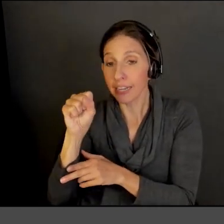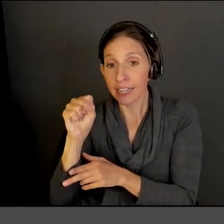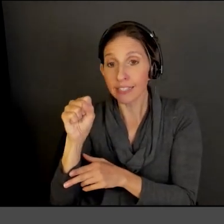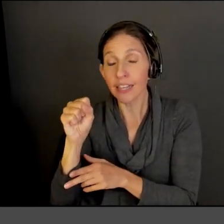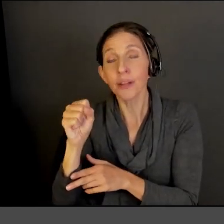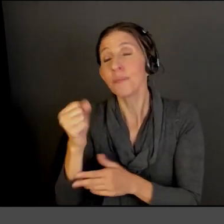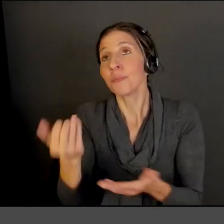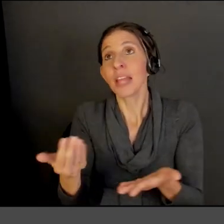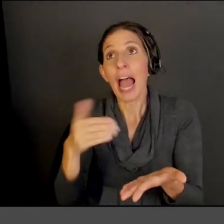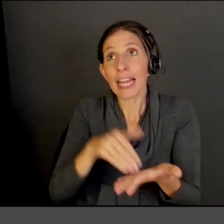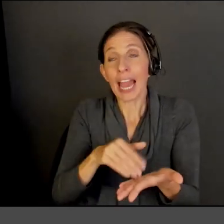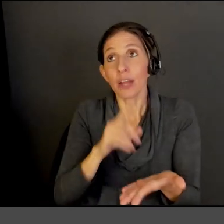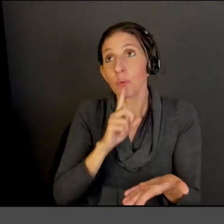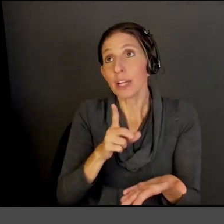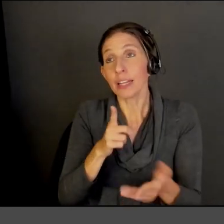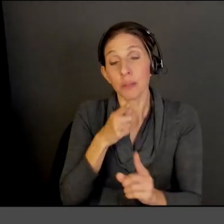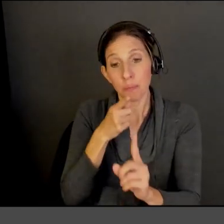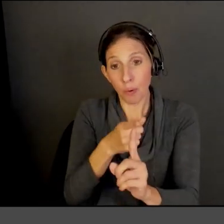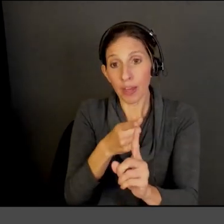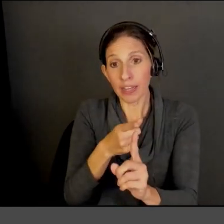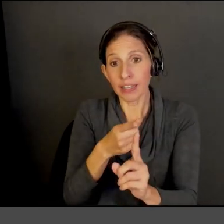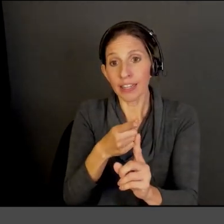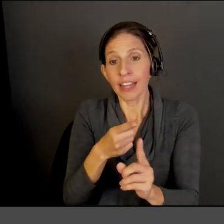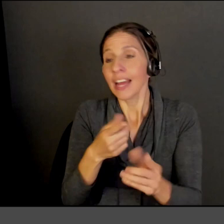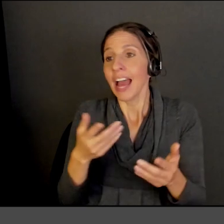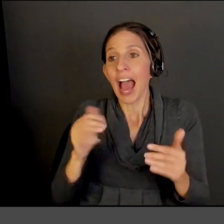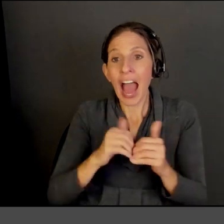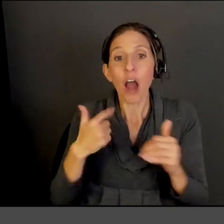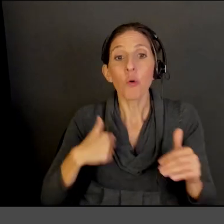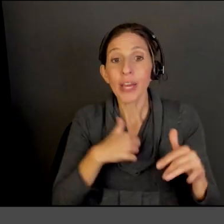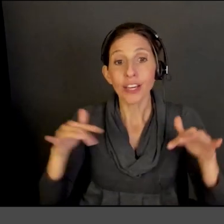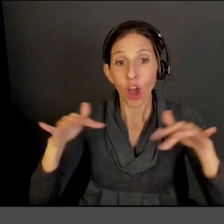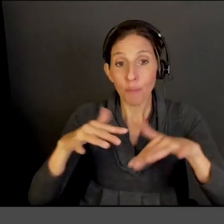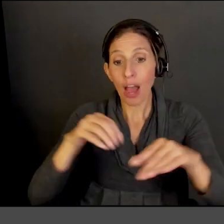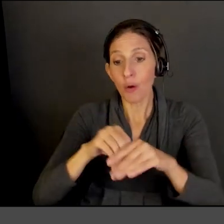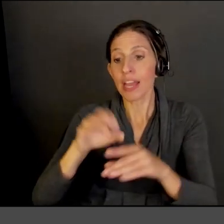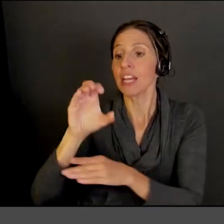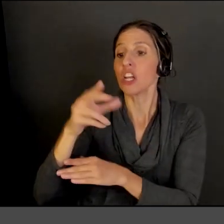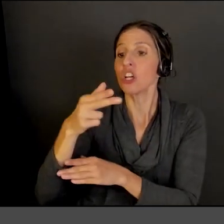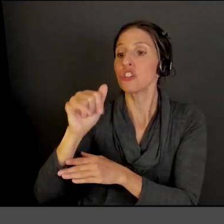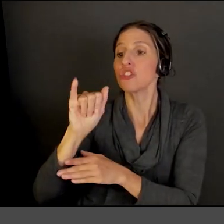IN THE CHICANO PARK. THE POLICE, OR THE HIGHWAY PATROL WAS GOING TO